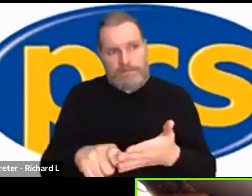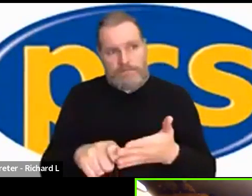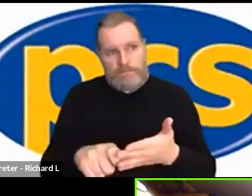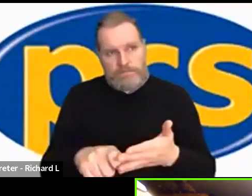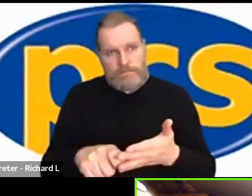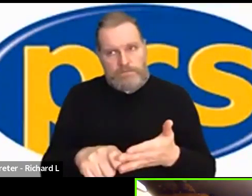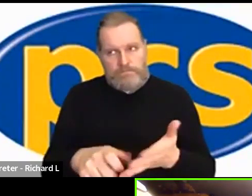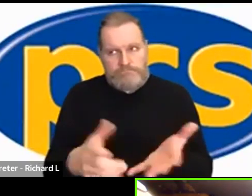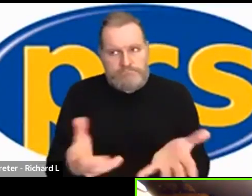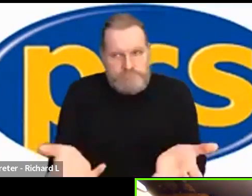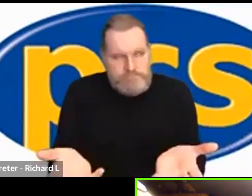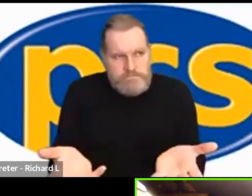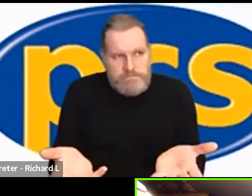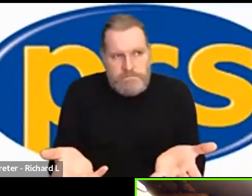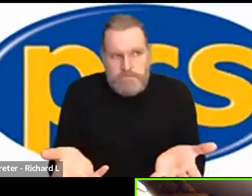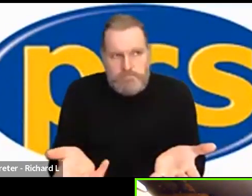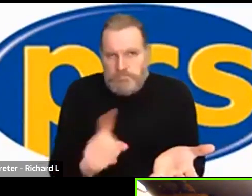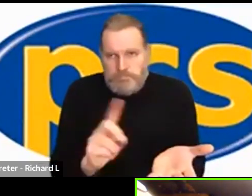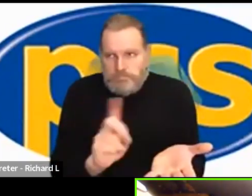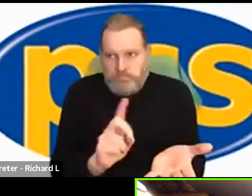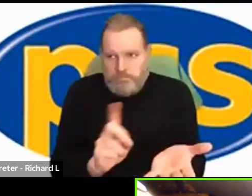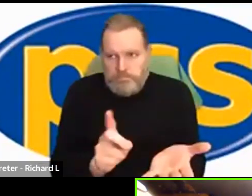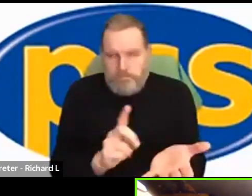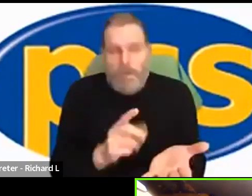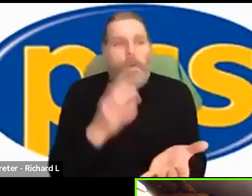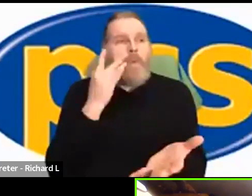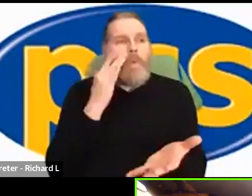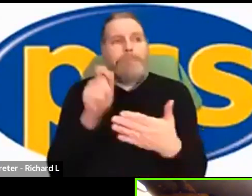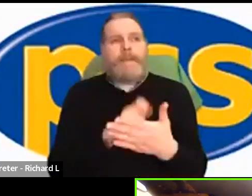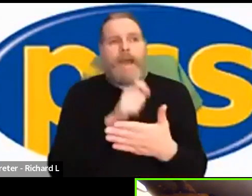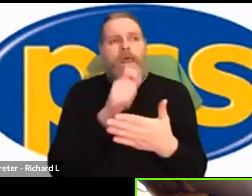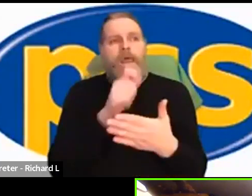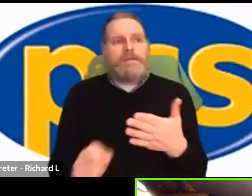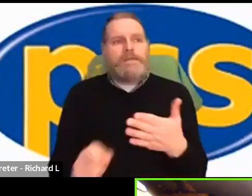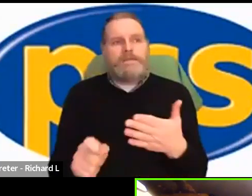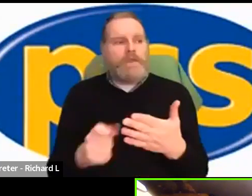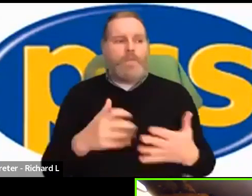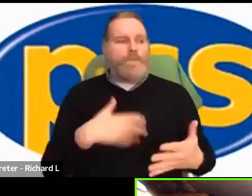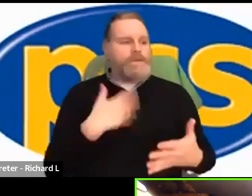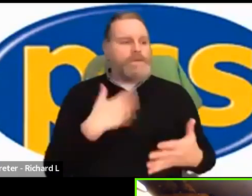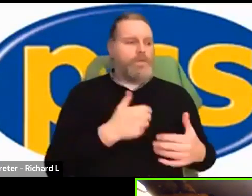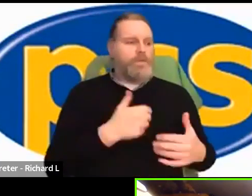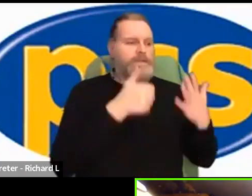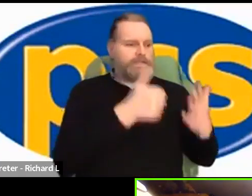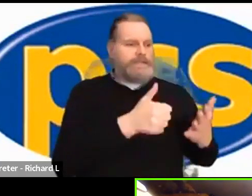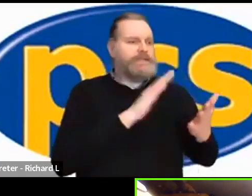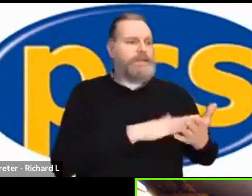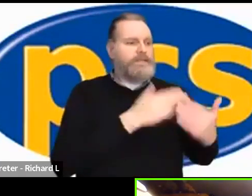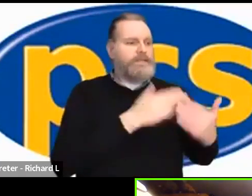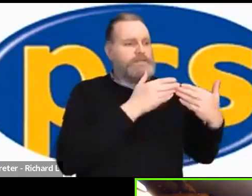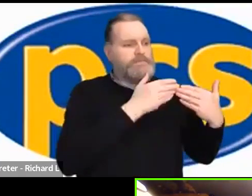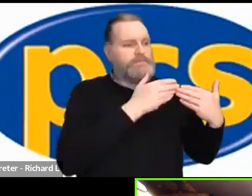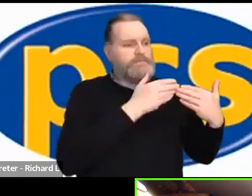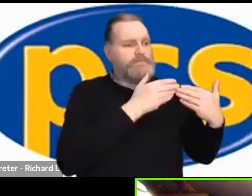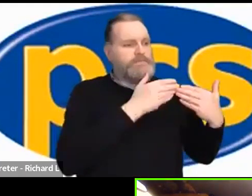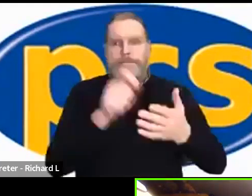mandate expires in May will mandate expires in May will a rebalot, if needed, because ed, be carried out in time, so that we can have seamless action without a large quantity gap? When this first mandate expires.